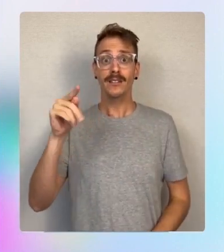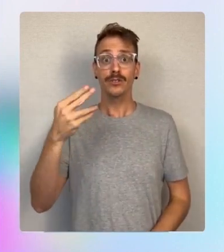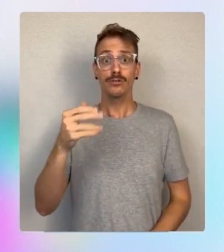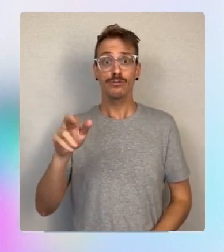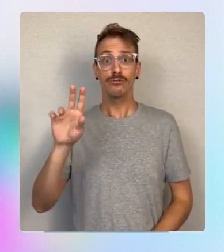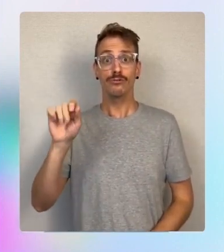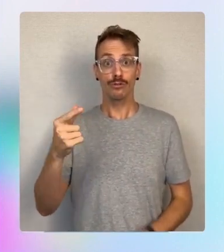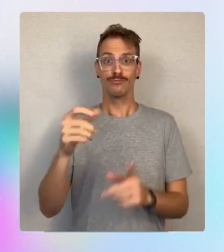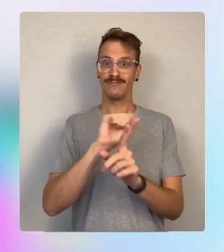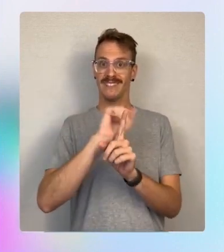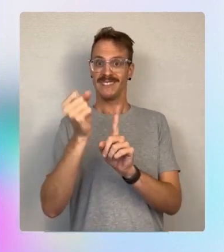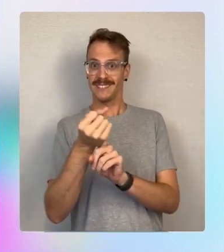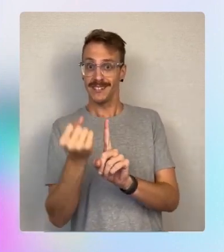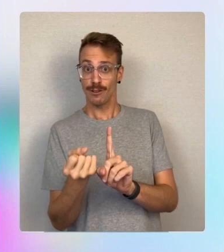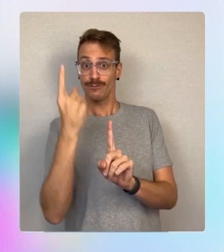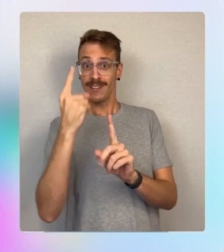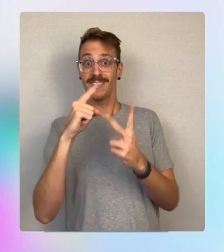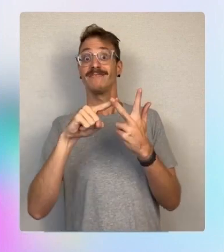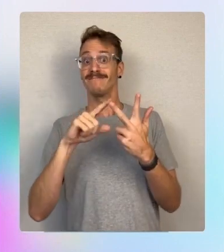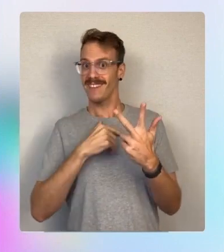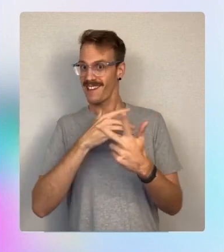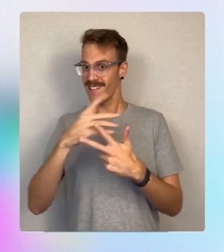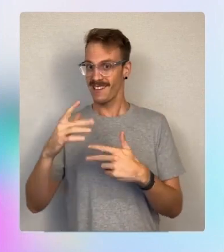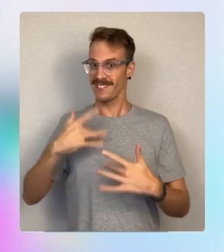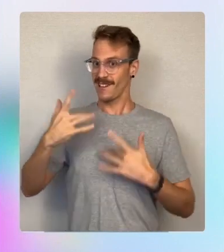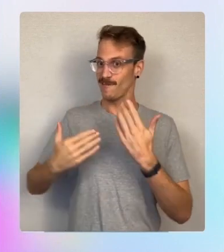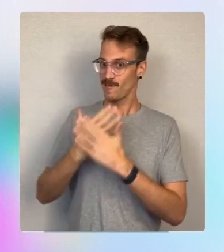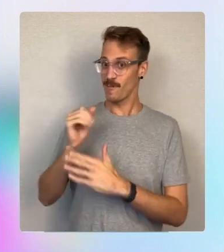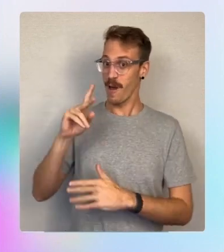and an exciting new update that will enable developers